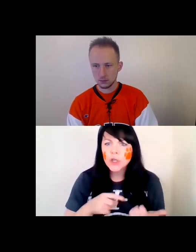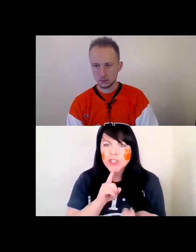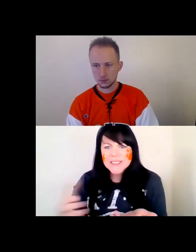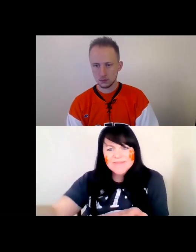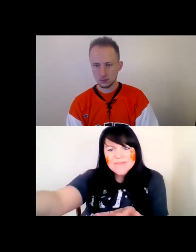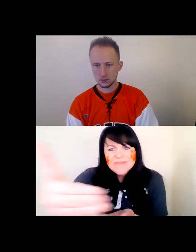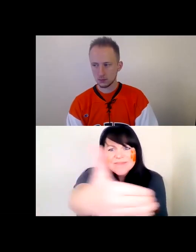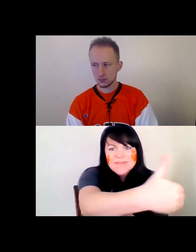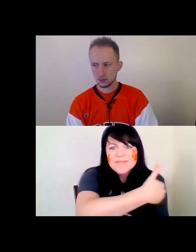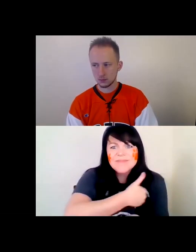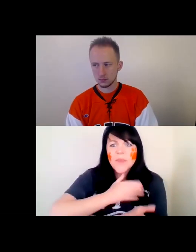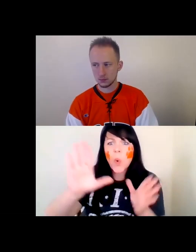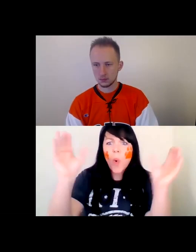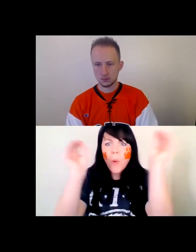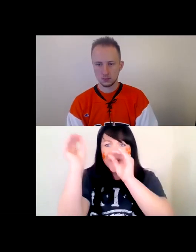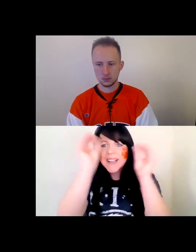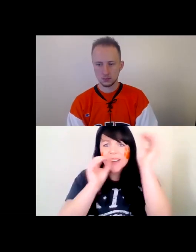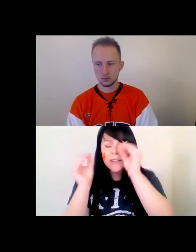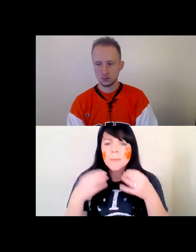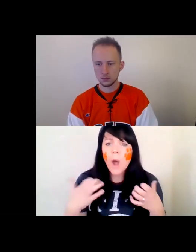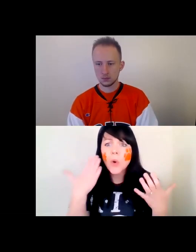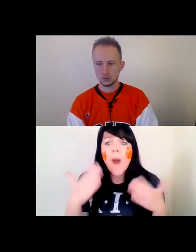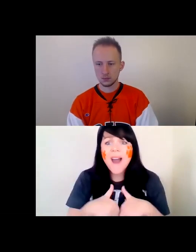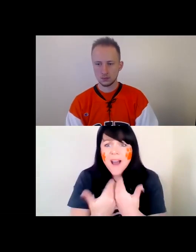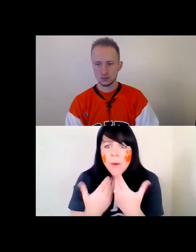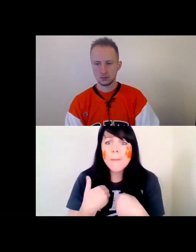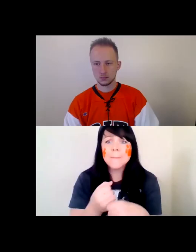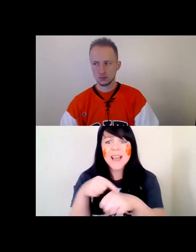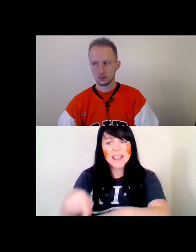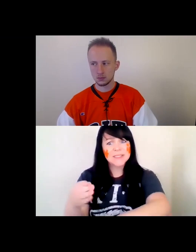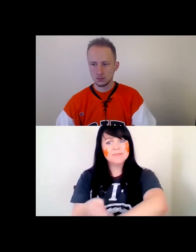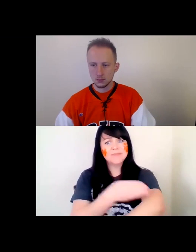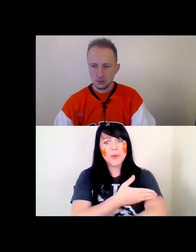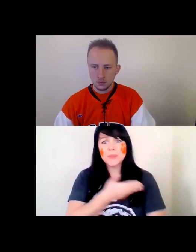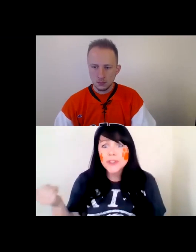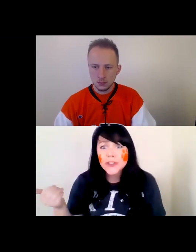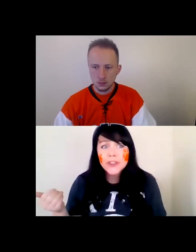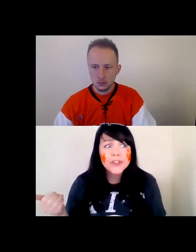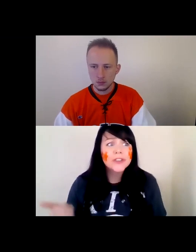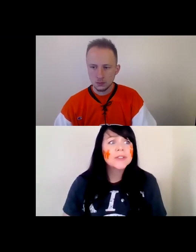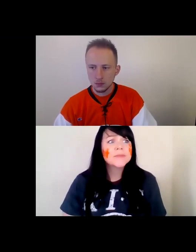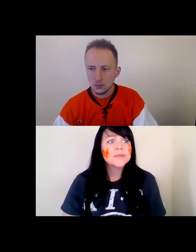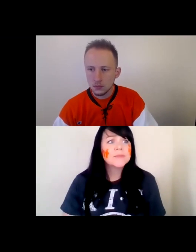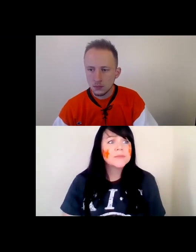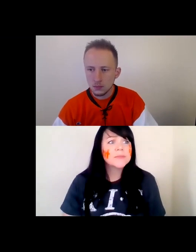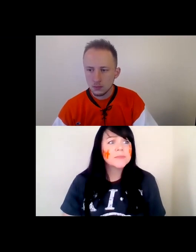Michelle: Now is when we are going together your opinions on how we can make the Math Competition even better for this next spring.